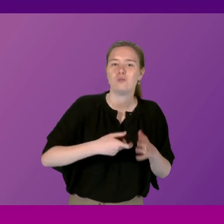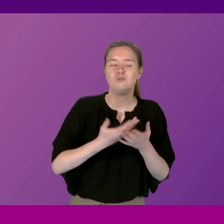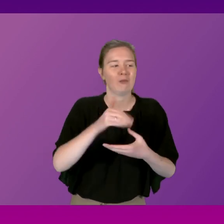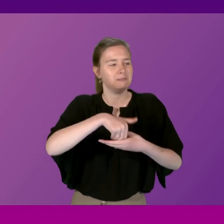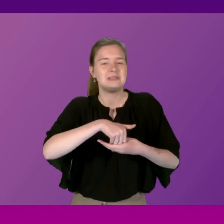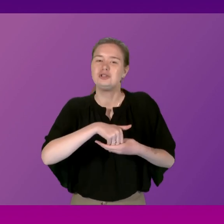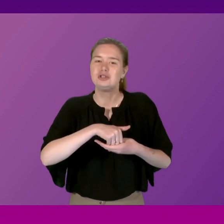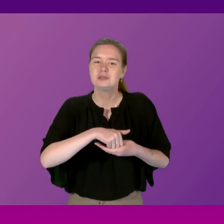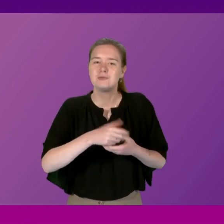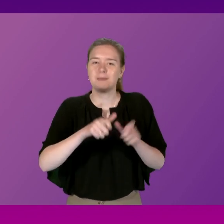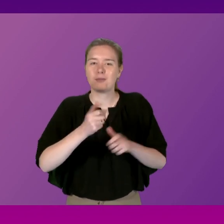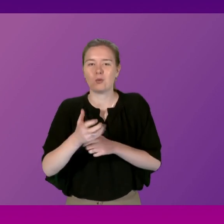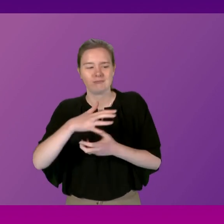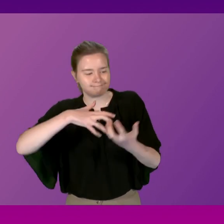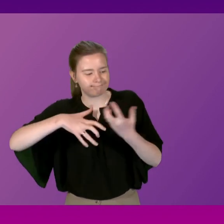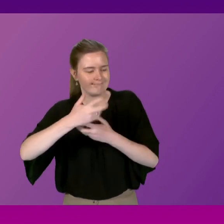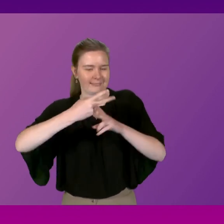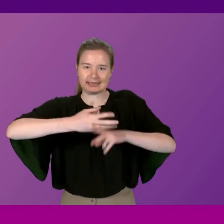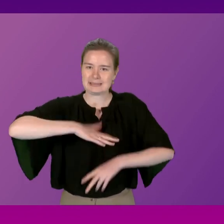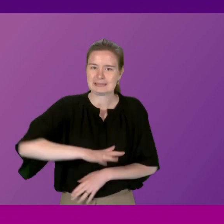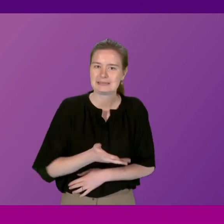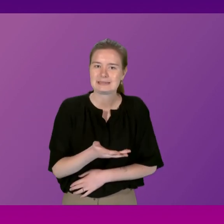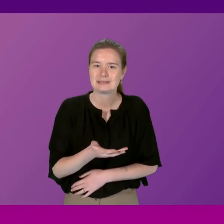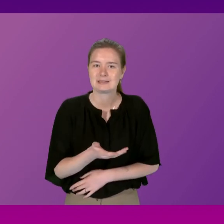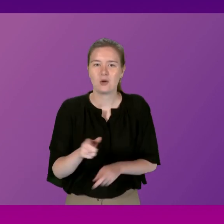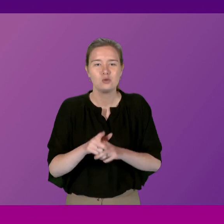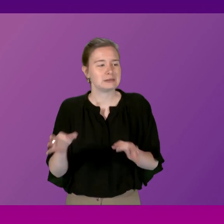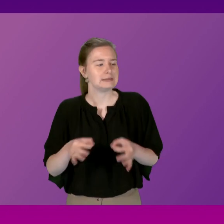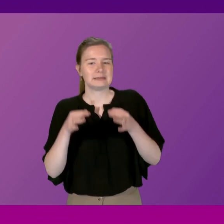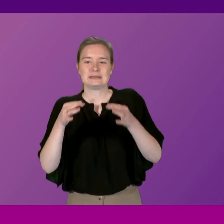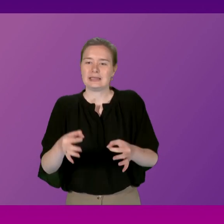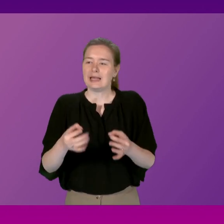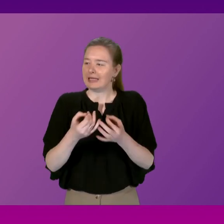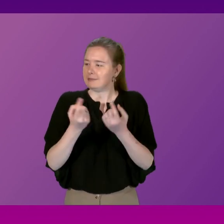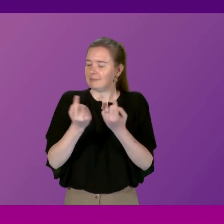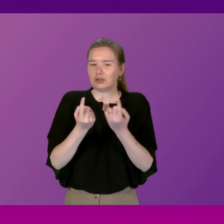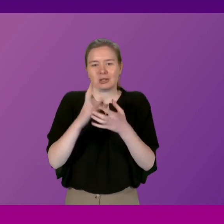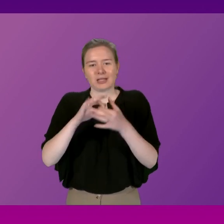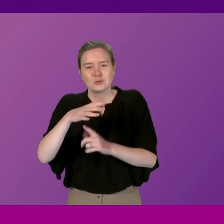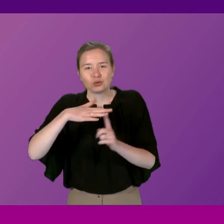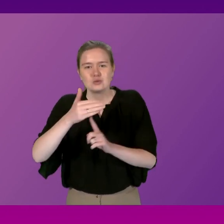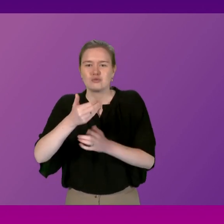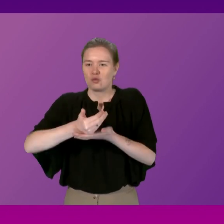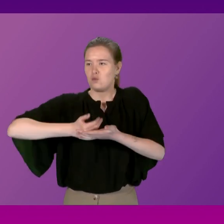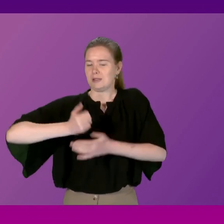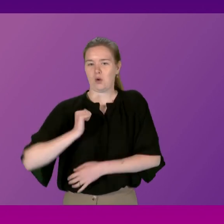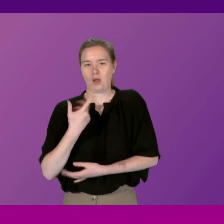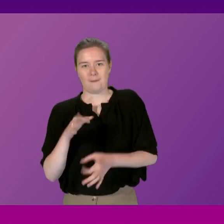for people with complex care needs, and it does not mention the delays in and huge number of issues with Social Security Scotland.